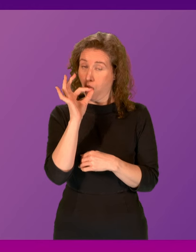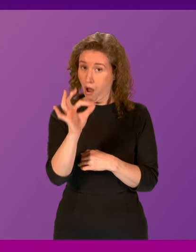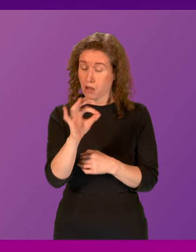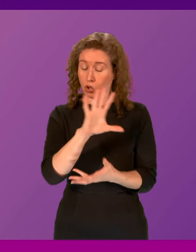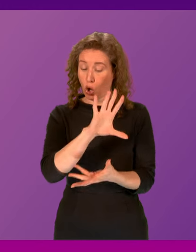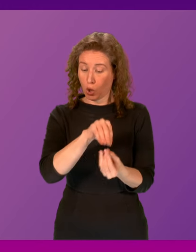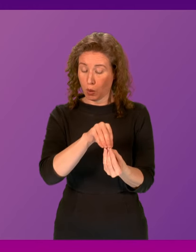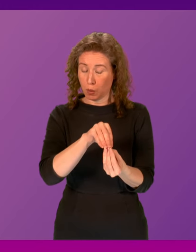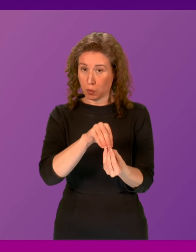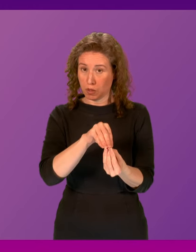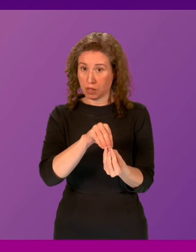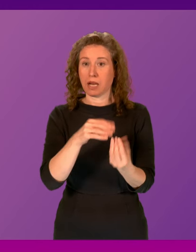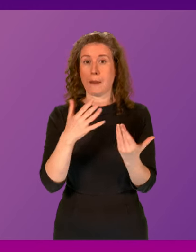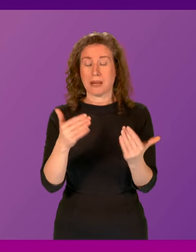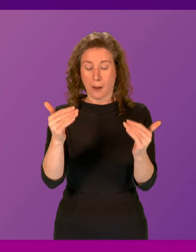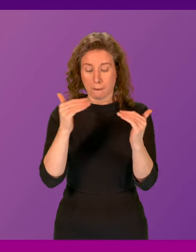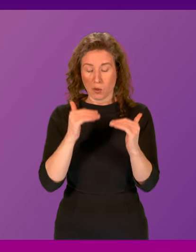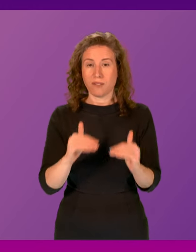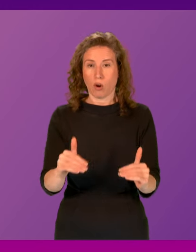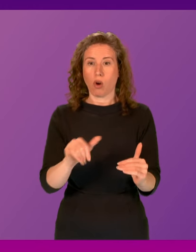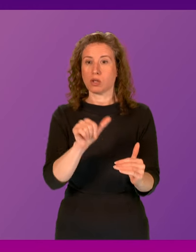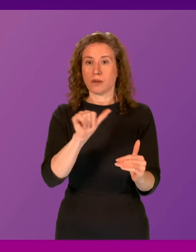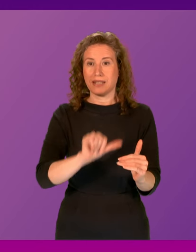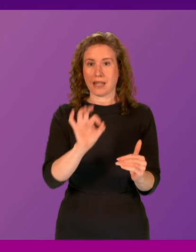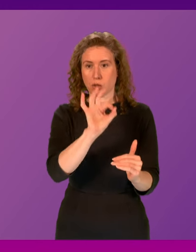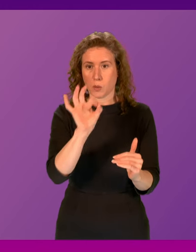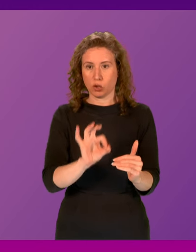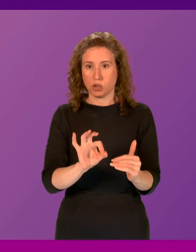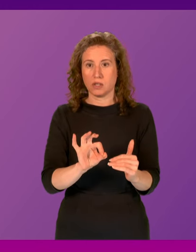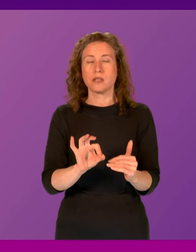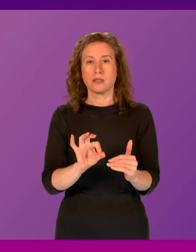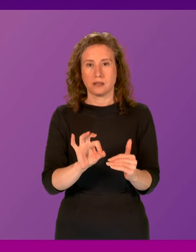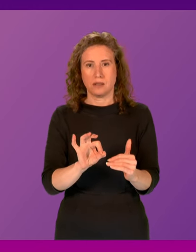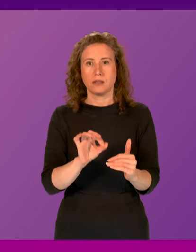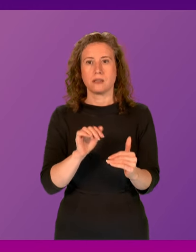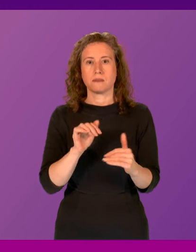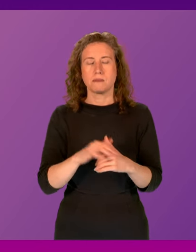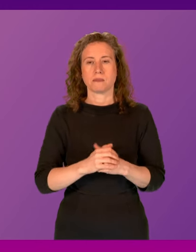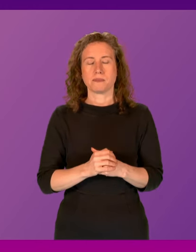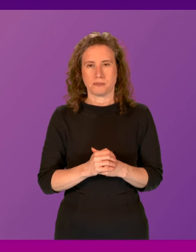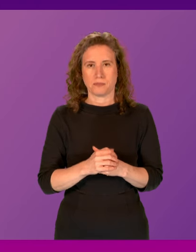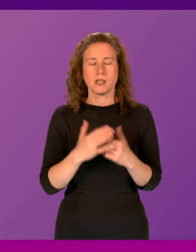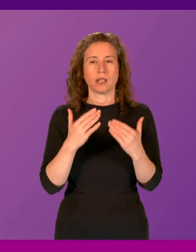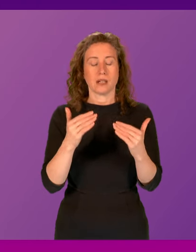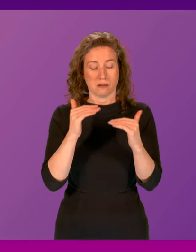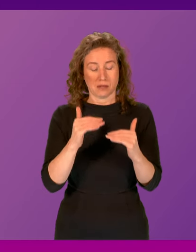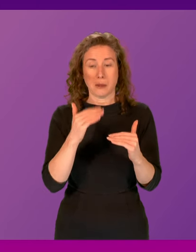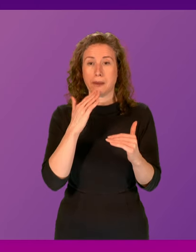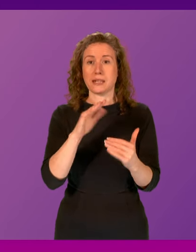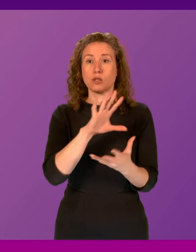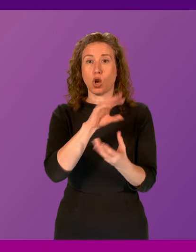your response. We now move on to the next question.